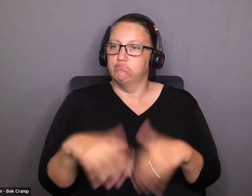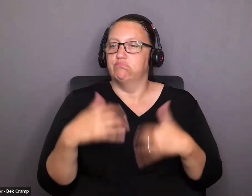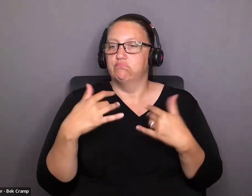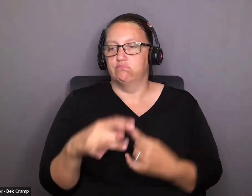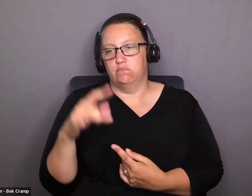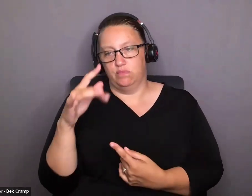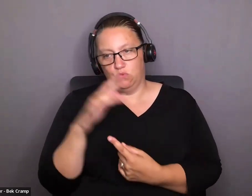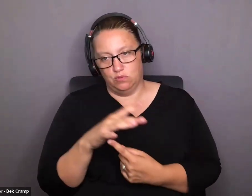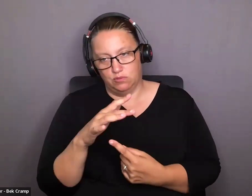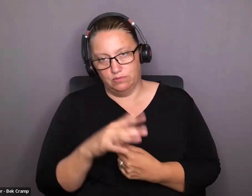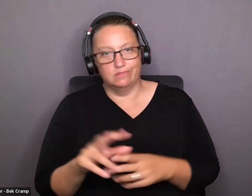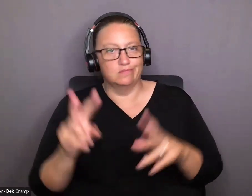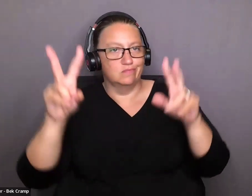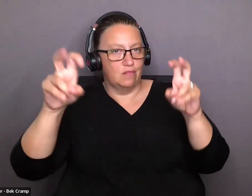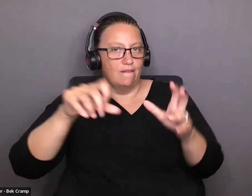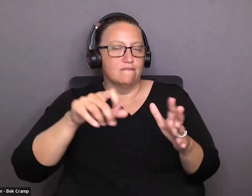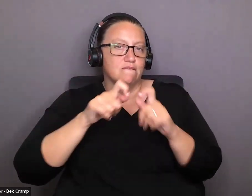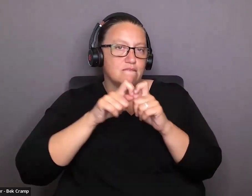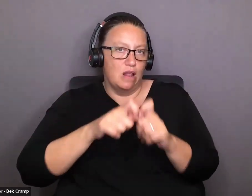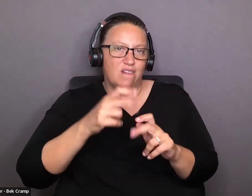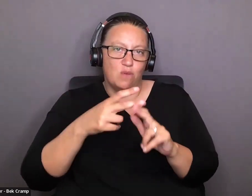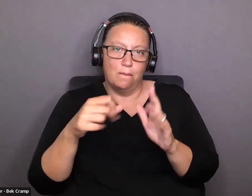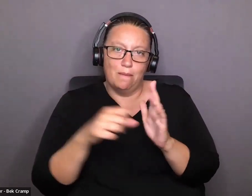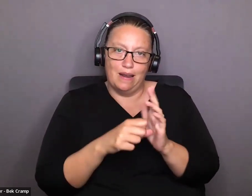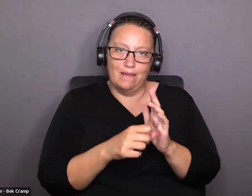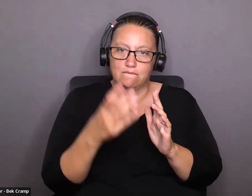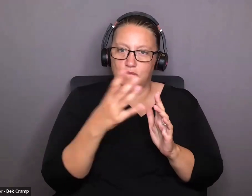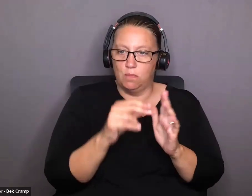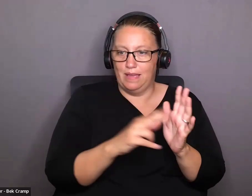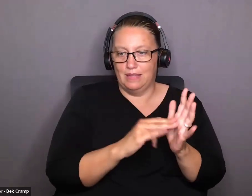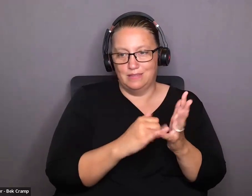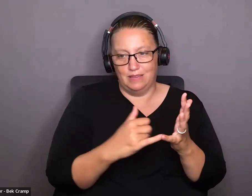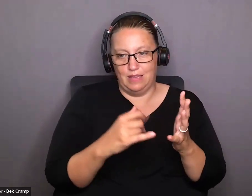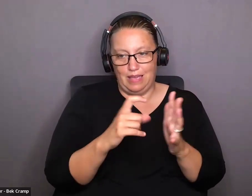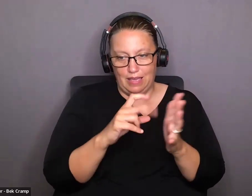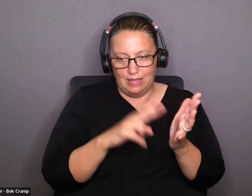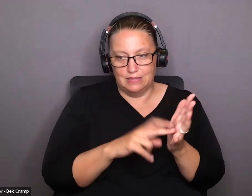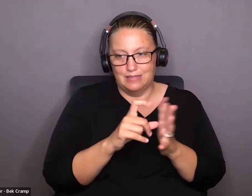from the NDIS is extremely concerning approach for people that may be subject to restrictive